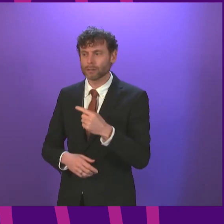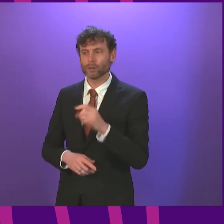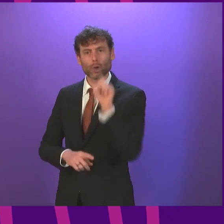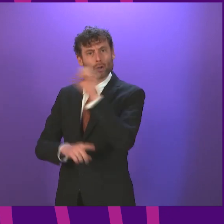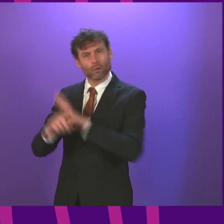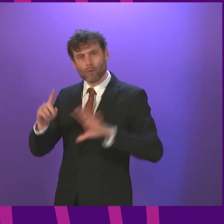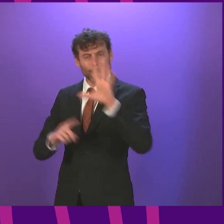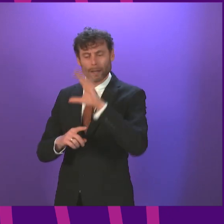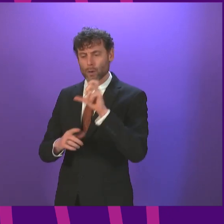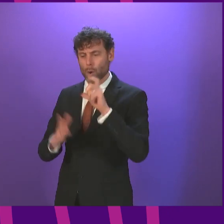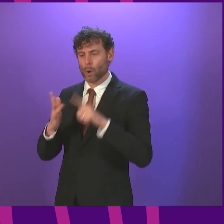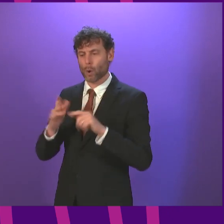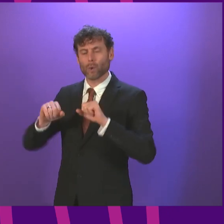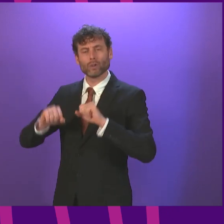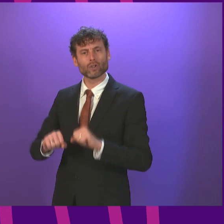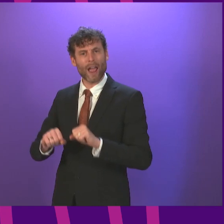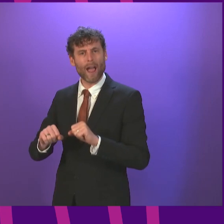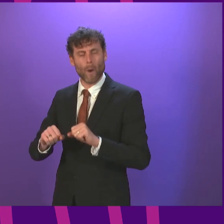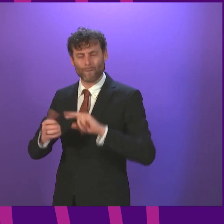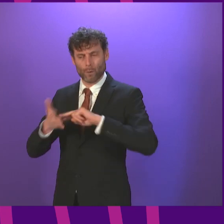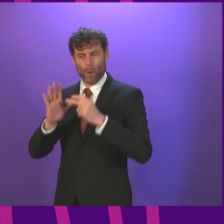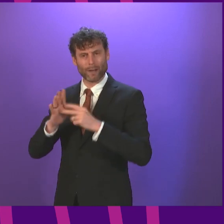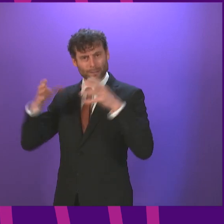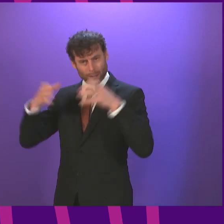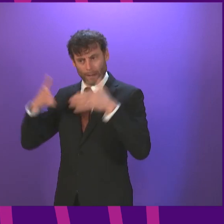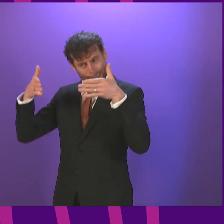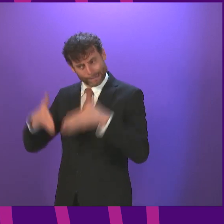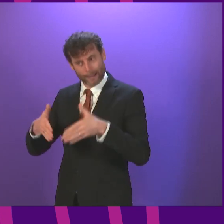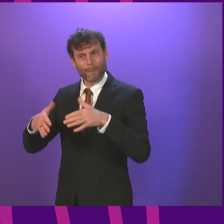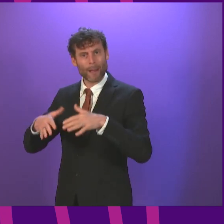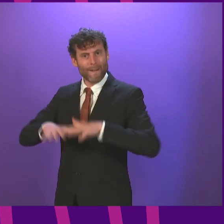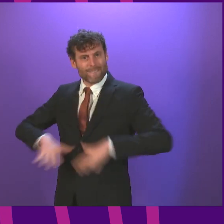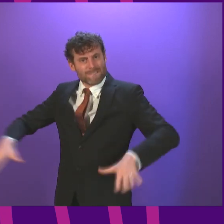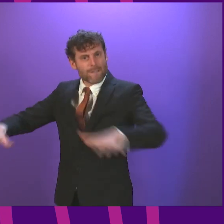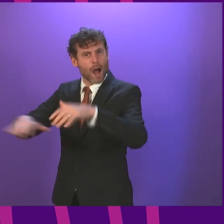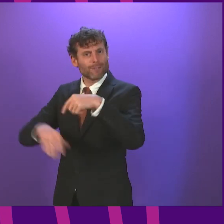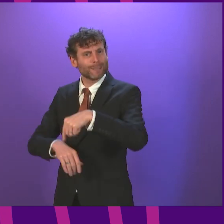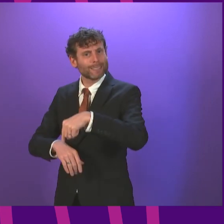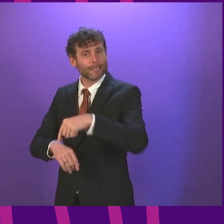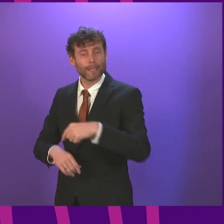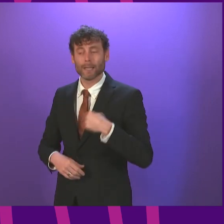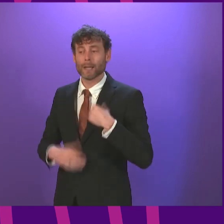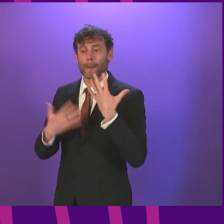co-chair of the organisation. I spoke at the end of last week to President Biden’s climate